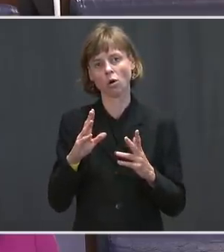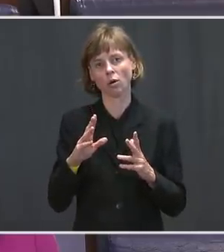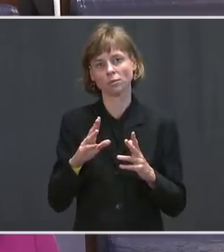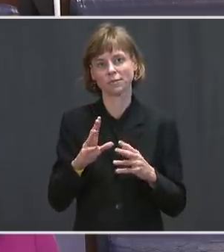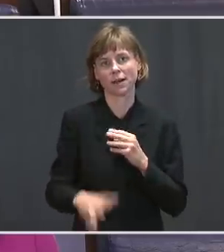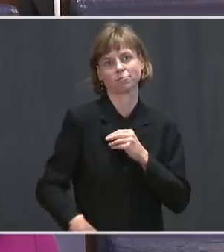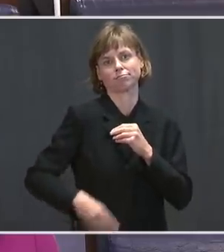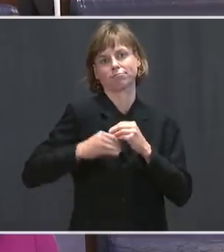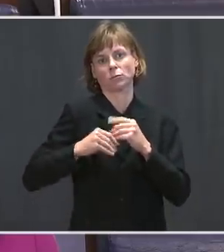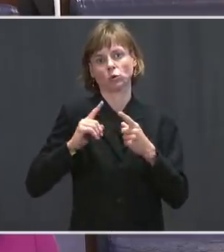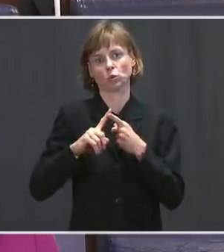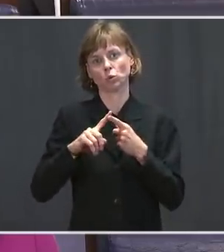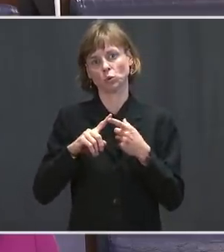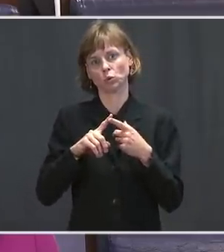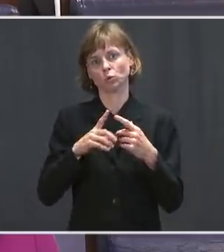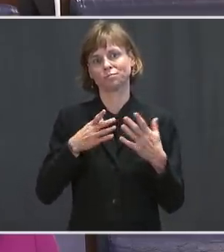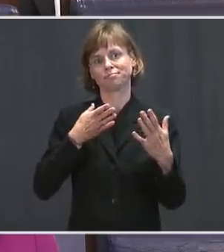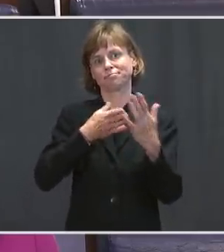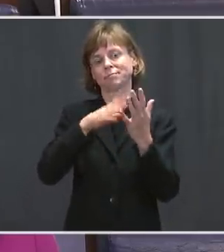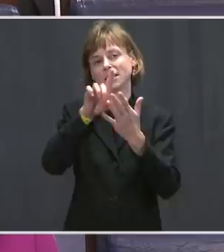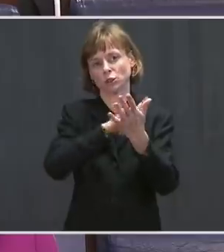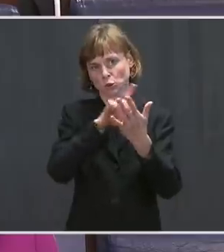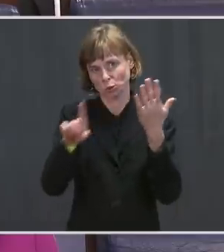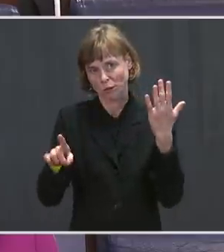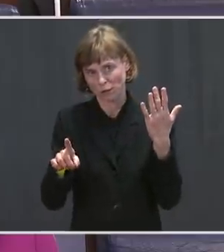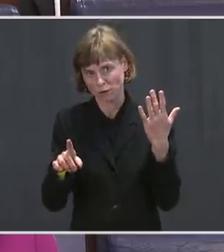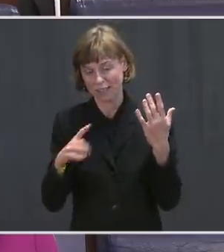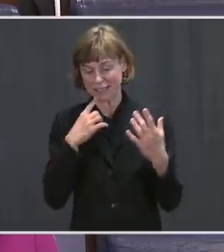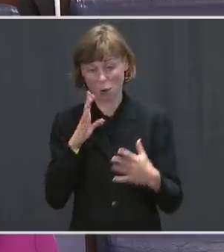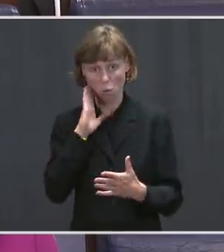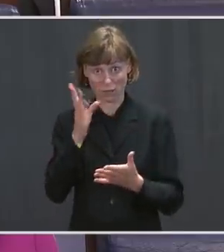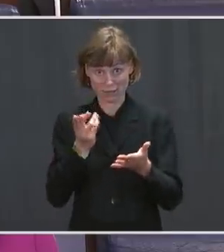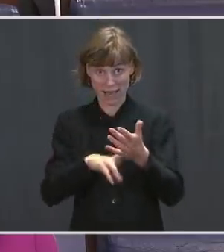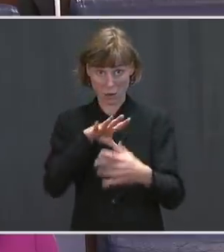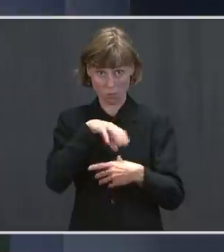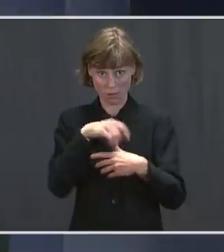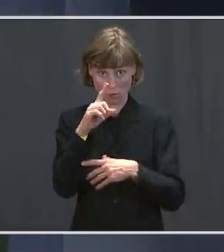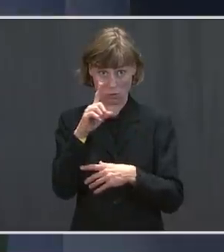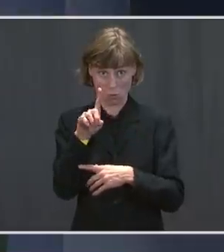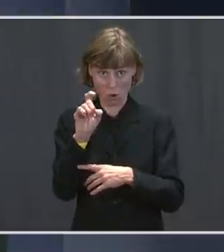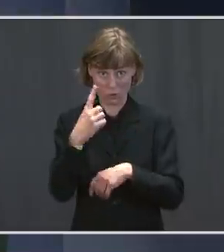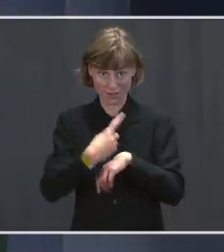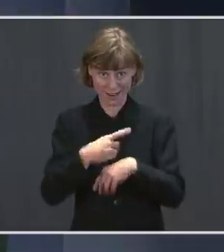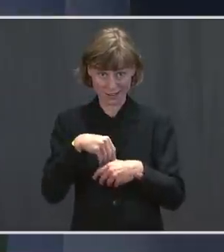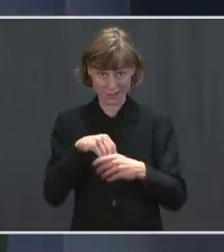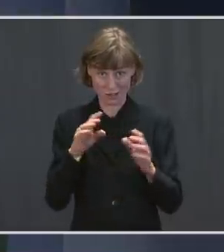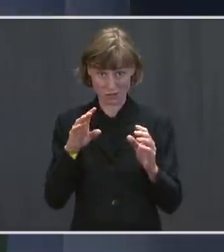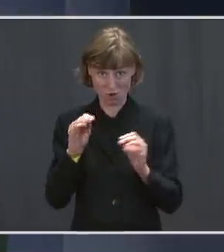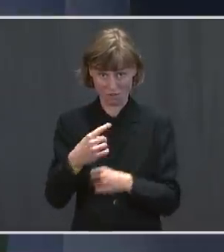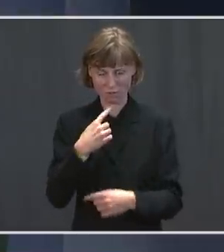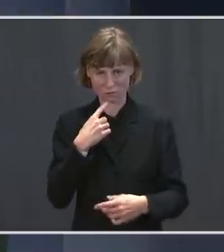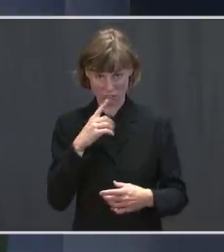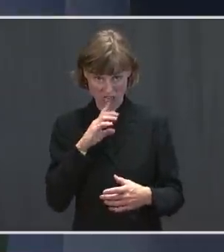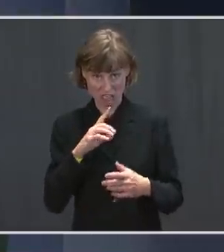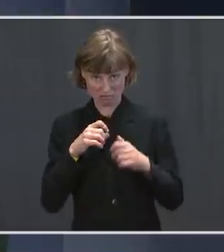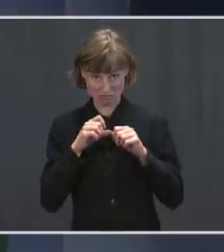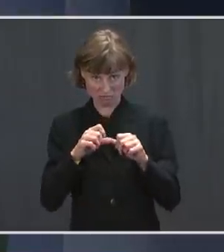The president said he would sign that legislation within 100 days in office. Does he stand by that? Ms. Psaki: He stands by it. I would say that there's some actions